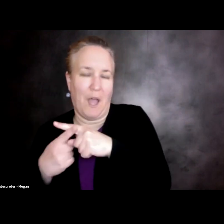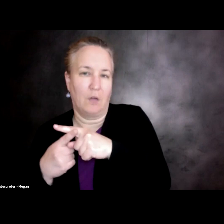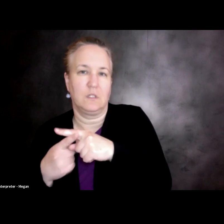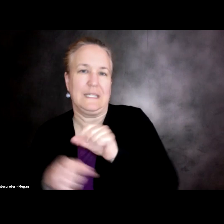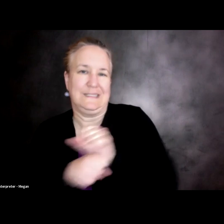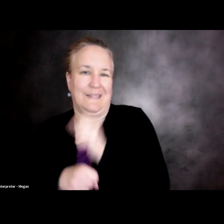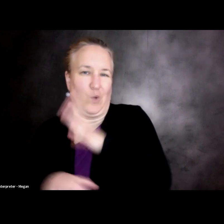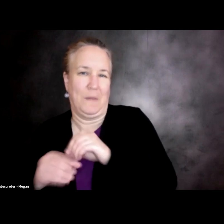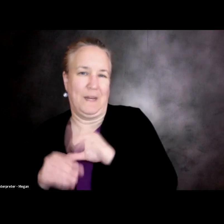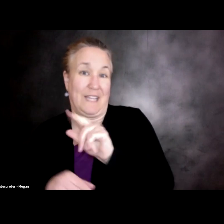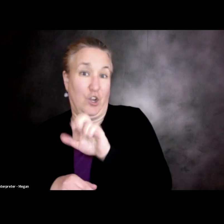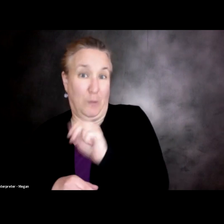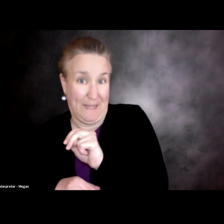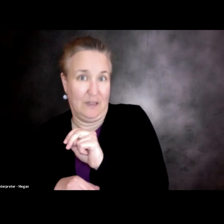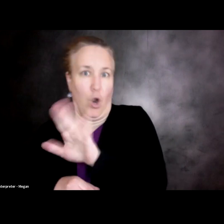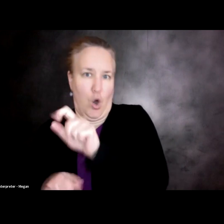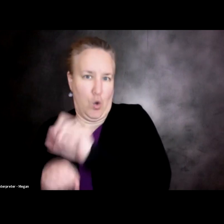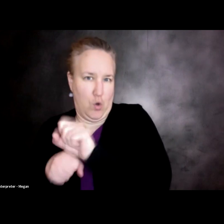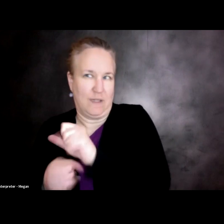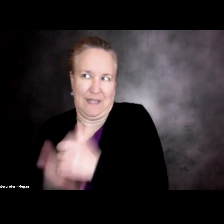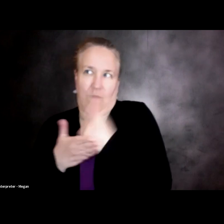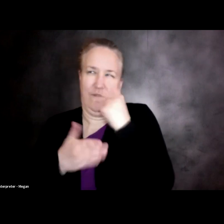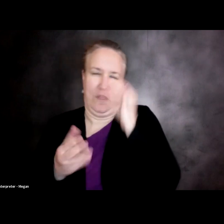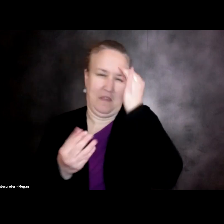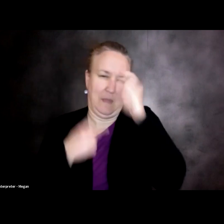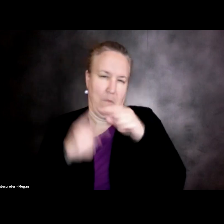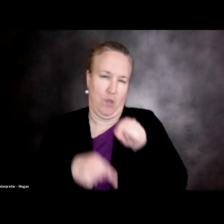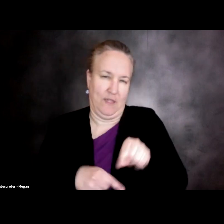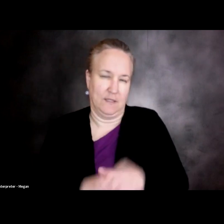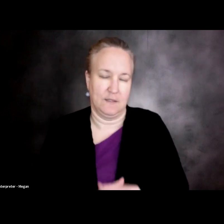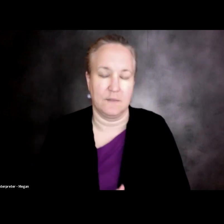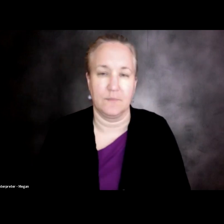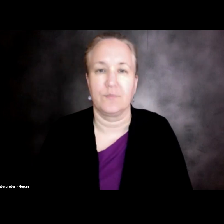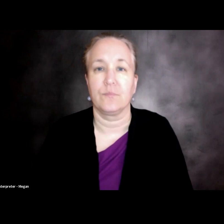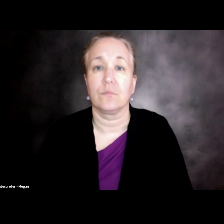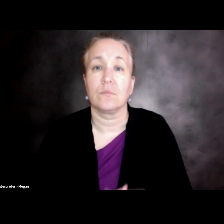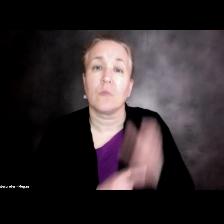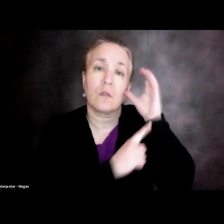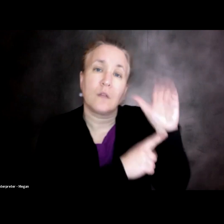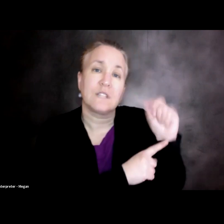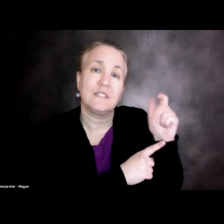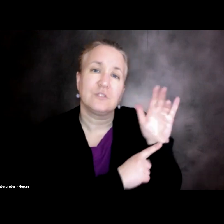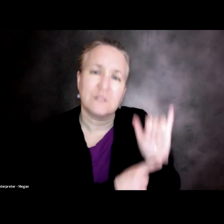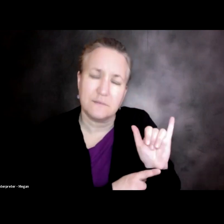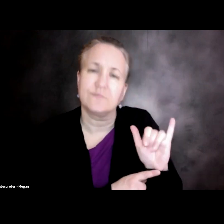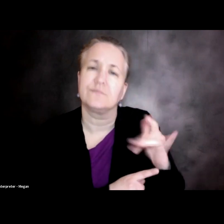has been helpful for thinking about this. The concept of agency generally calls up associations